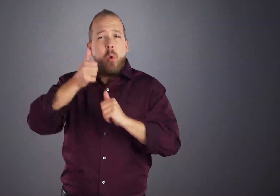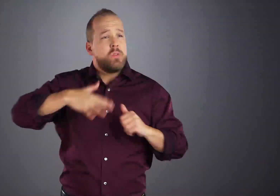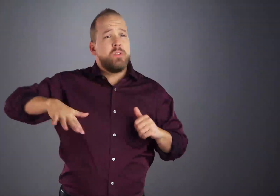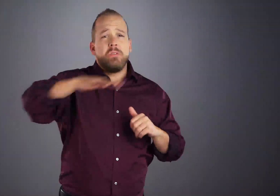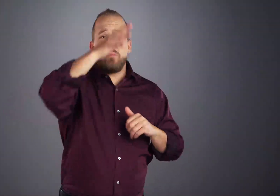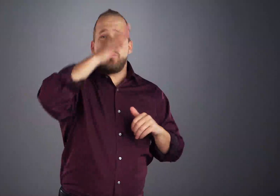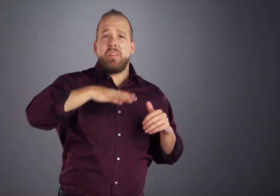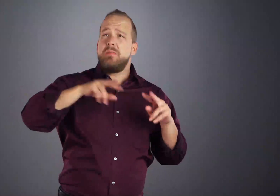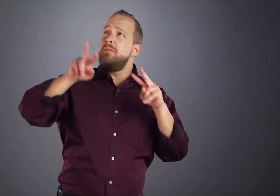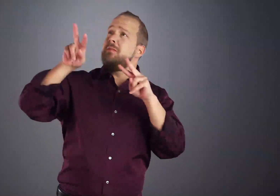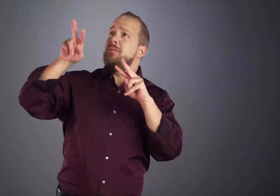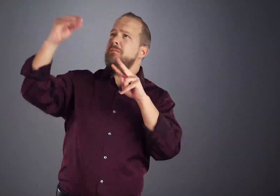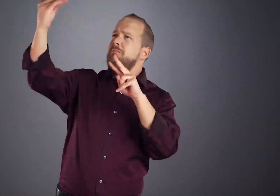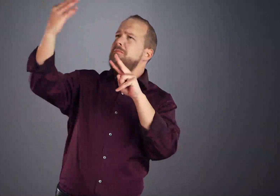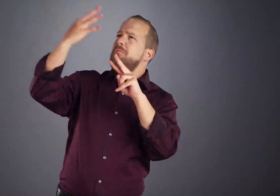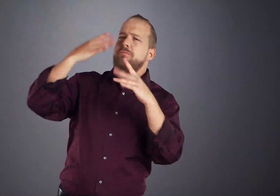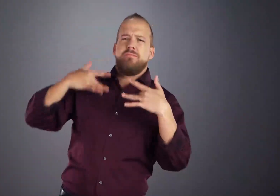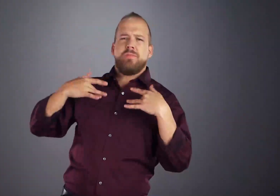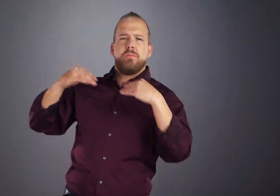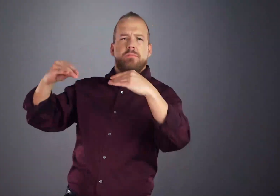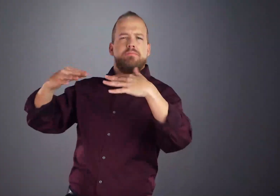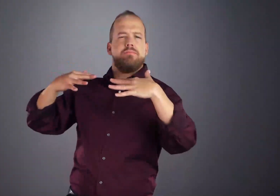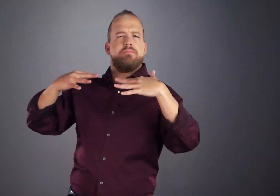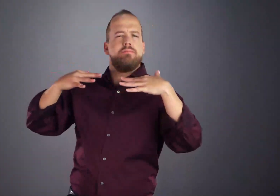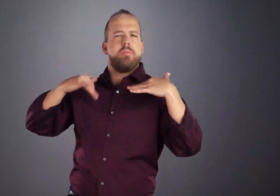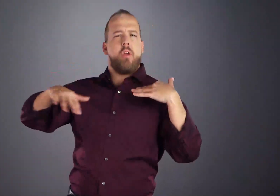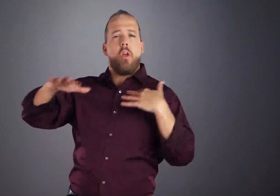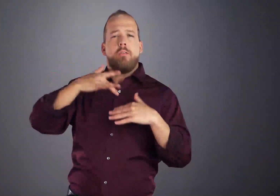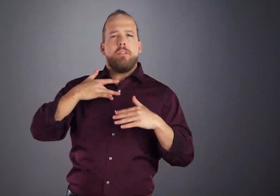God comes to most men gradually,